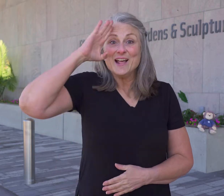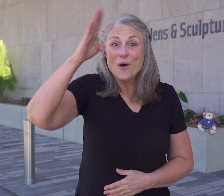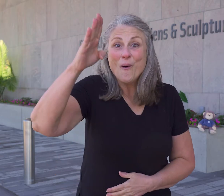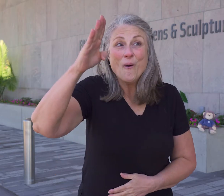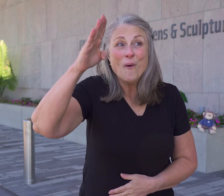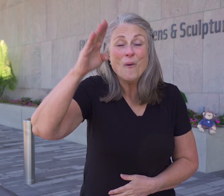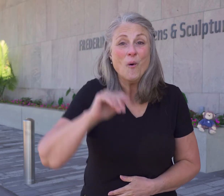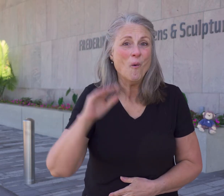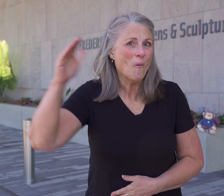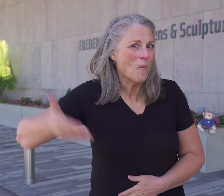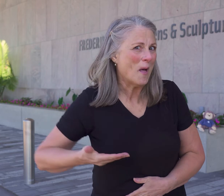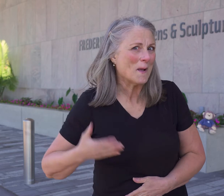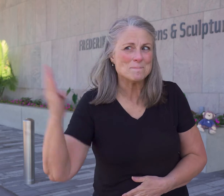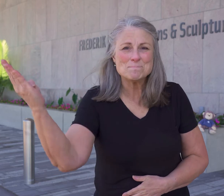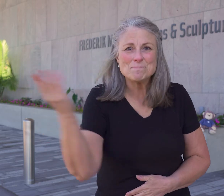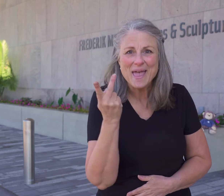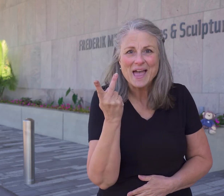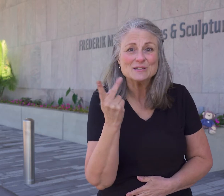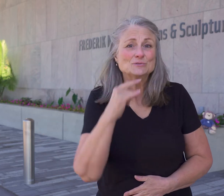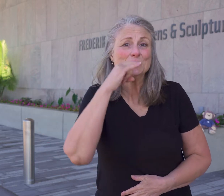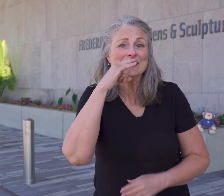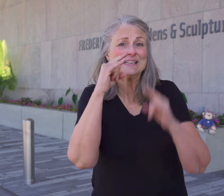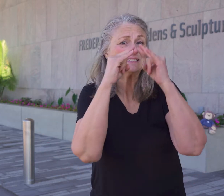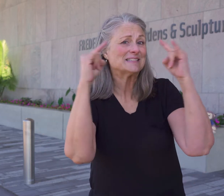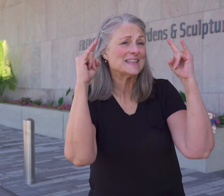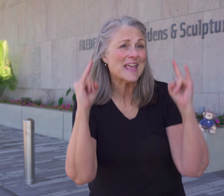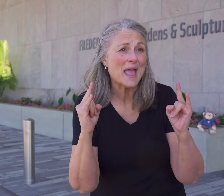Hello, and welcome back to Kids Kamp.